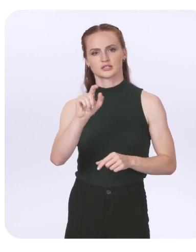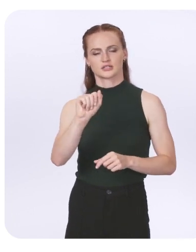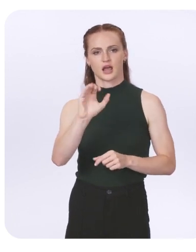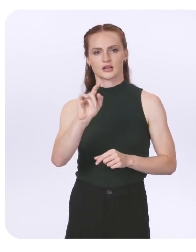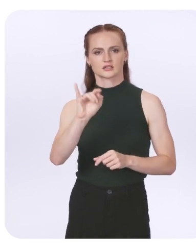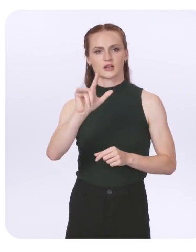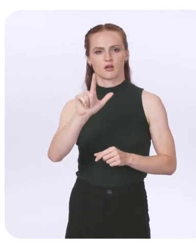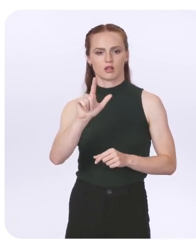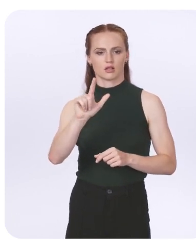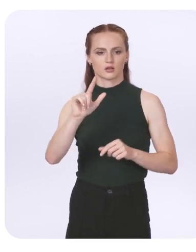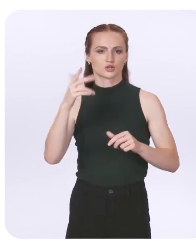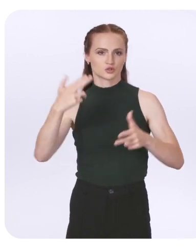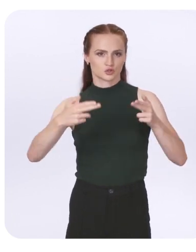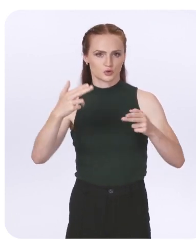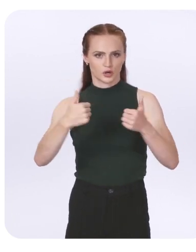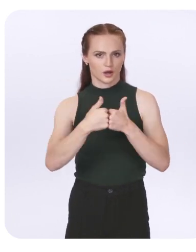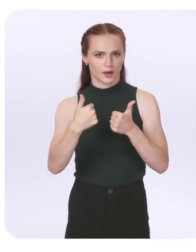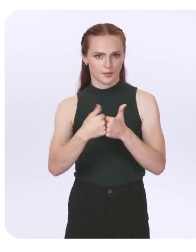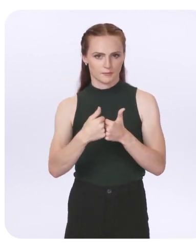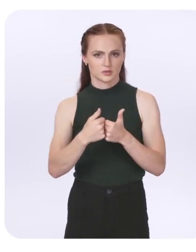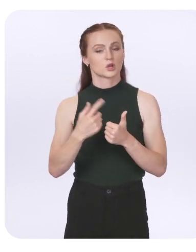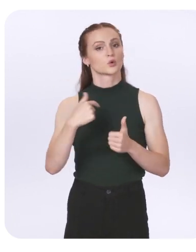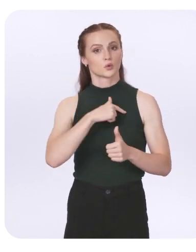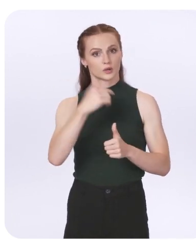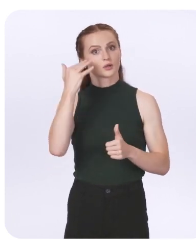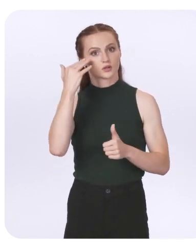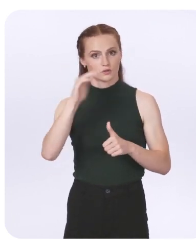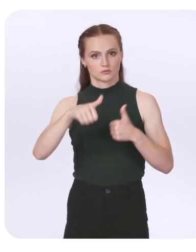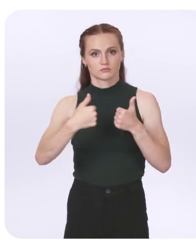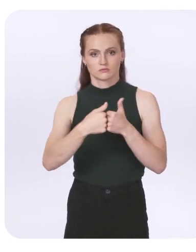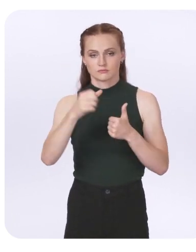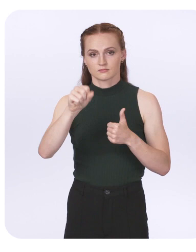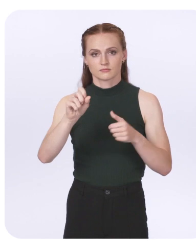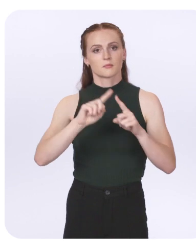But being huge fans of the genre, we were motivated to make it happen.